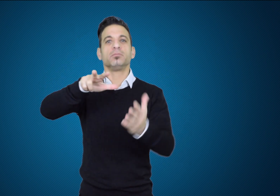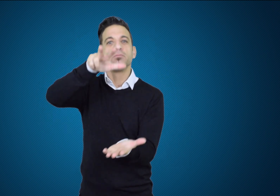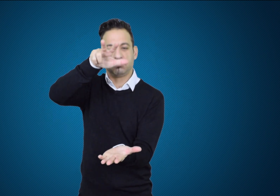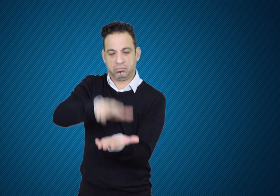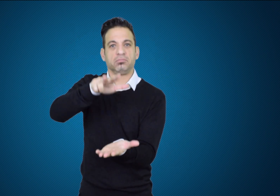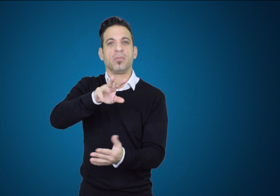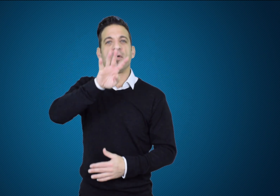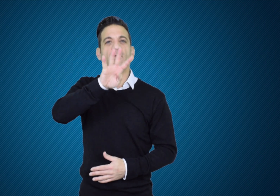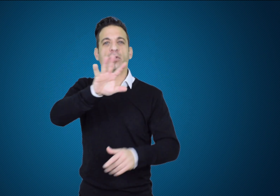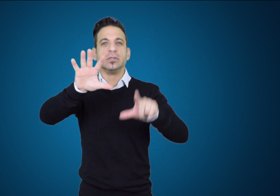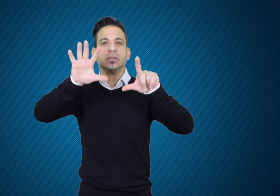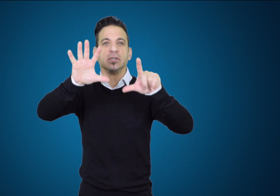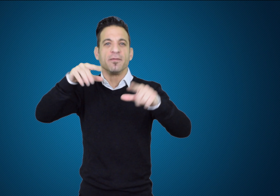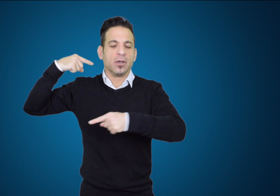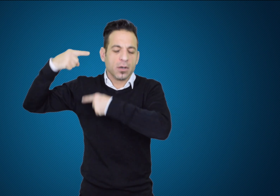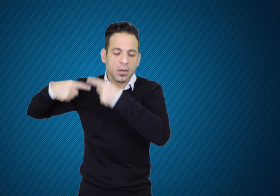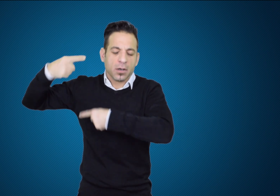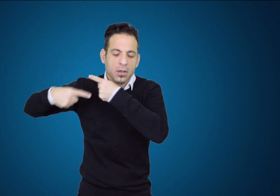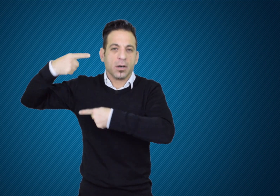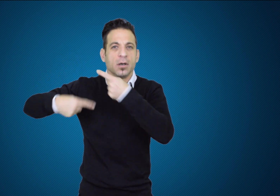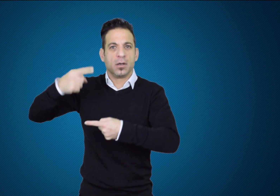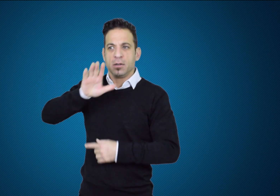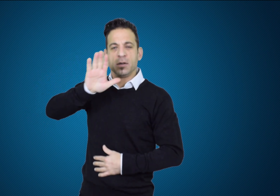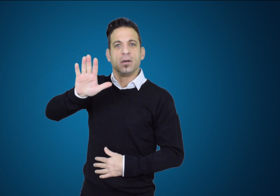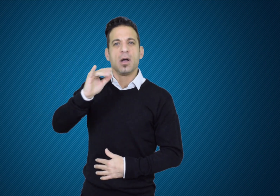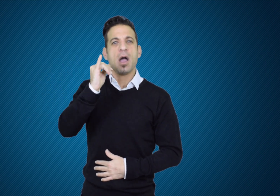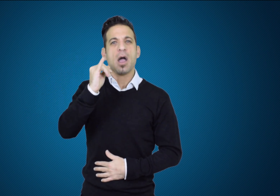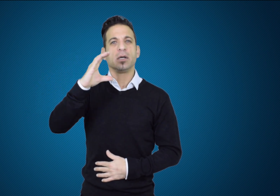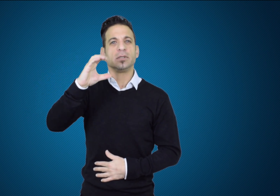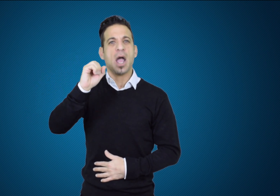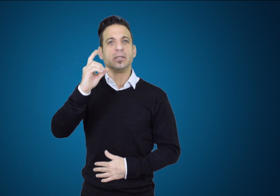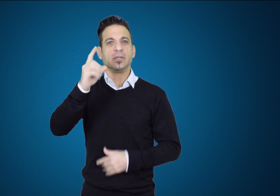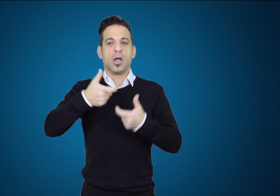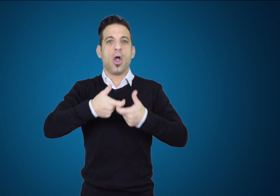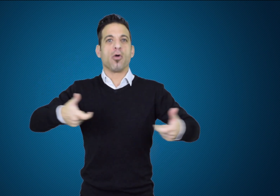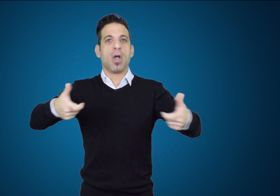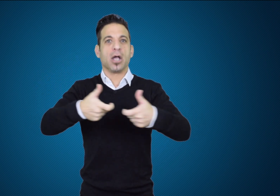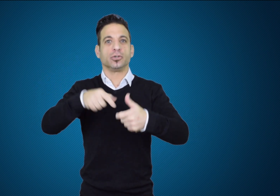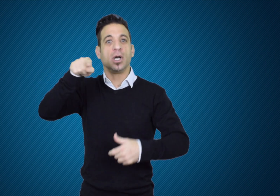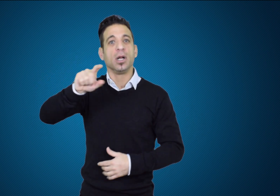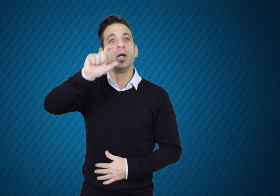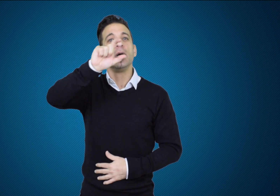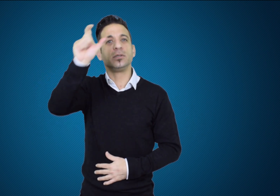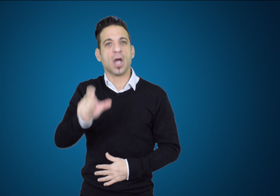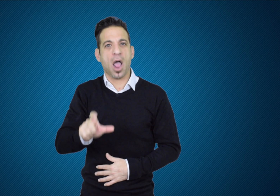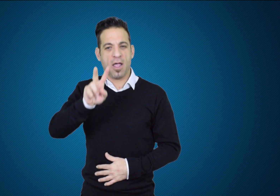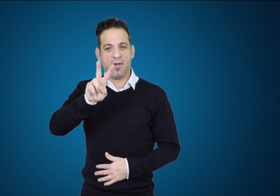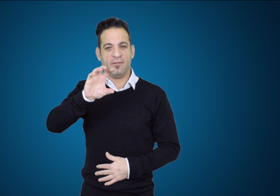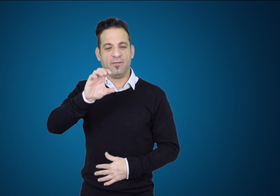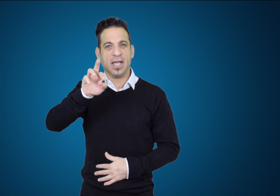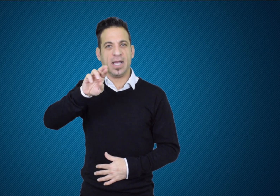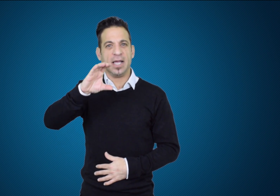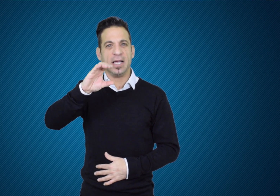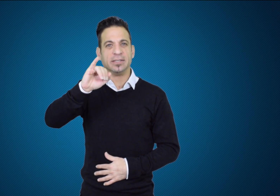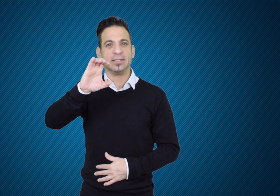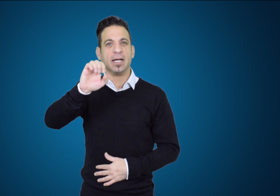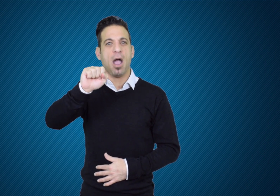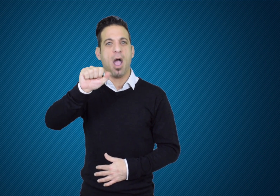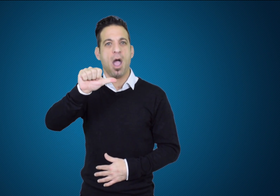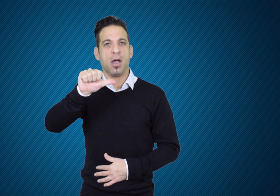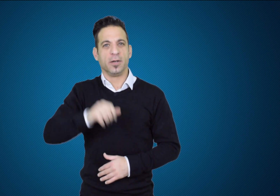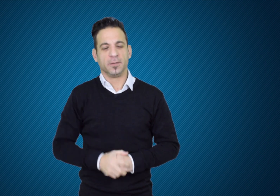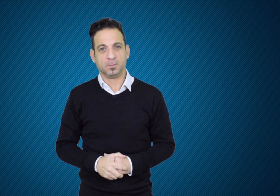at the 47th ICSD Congress in Verceia, Italy in December 2019